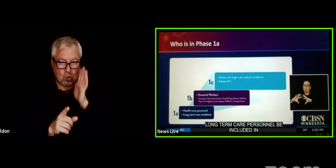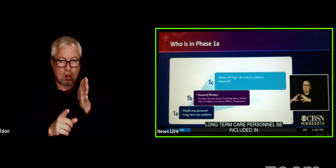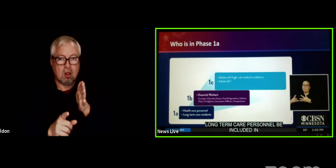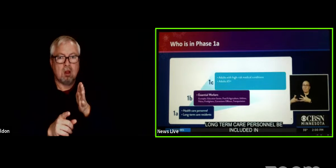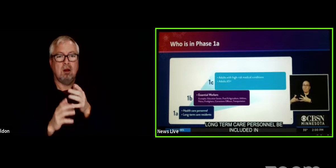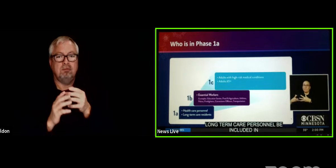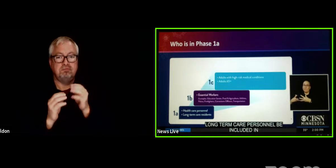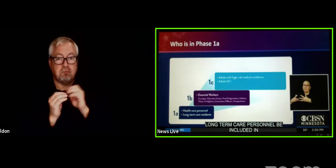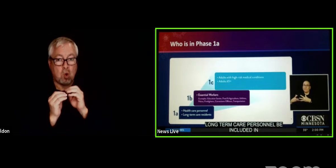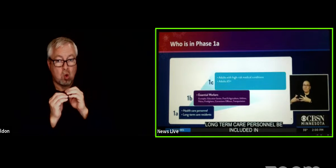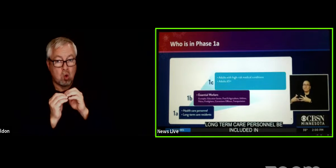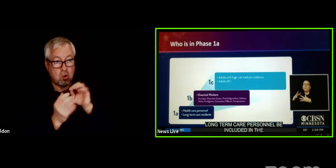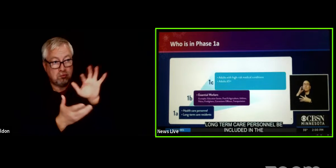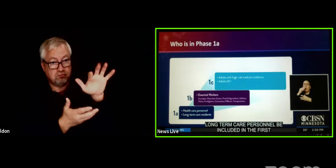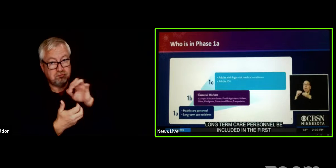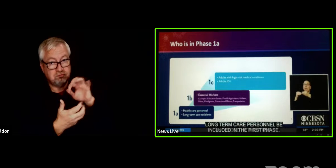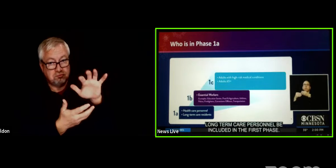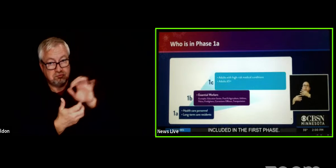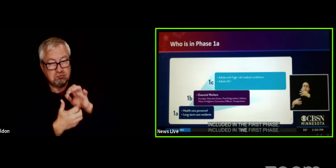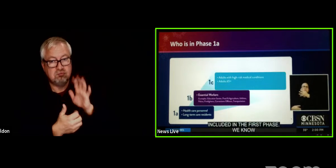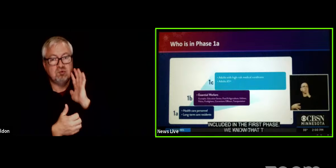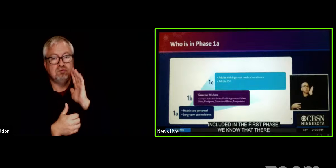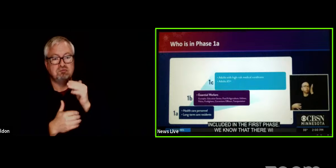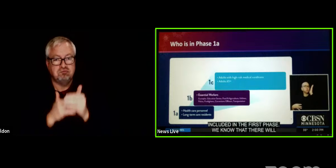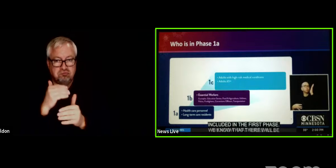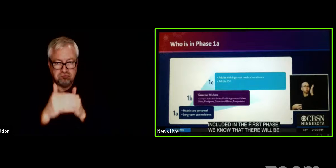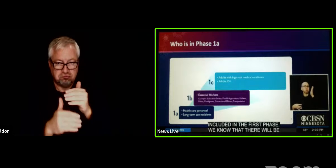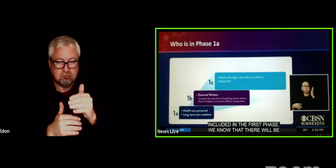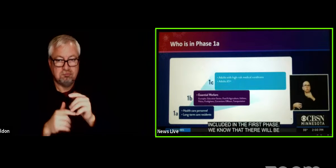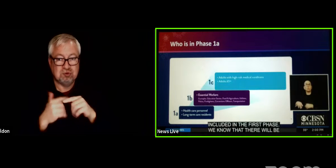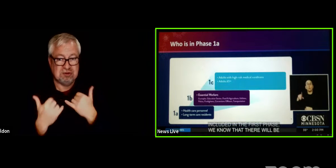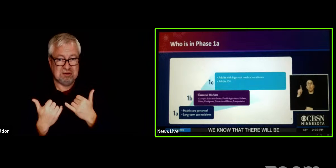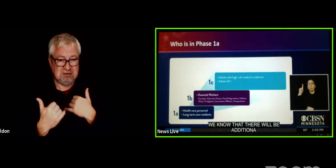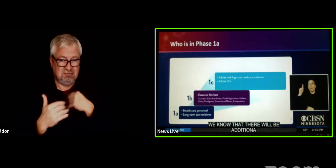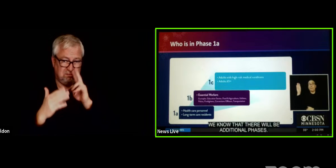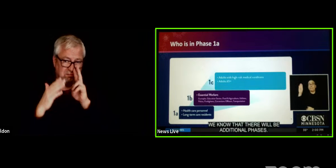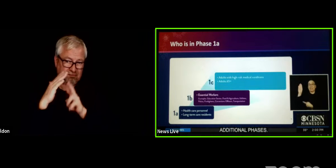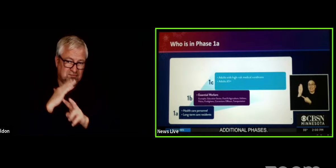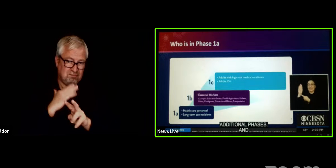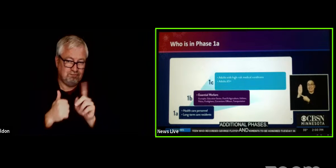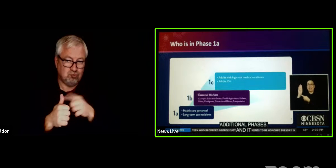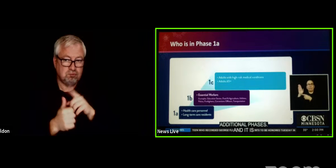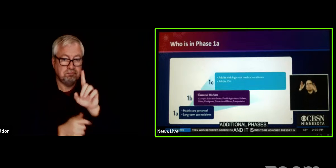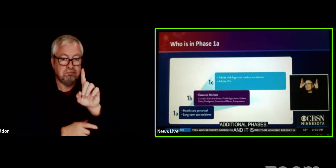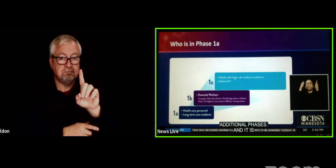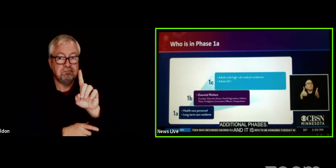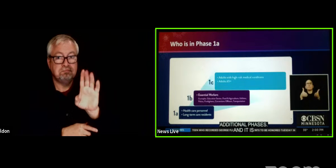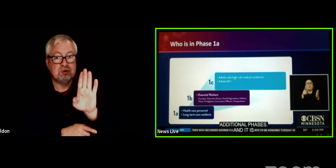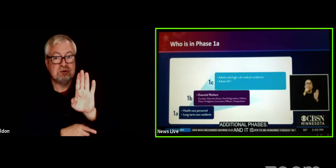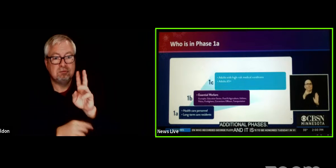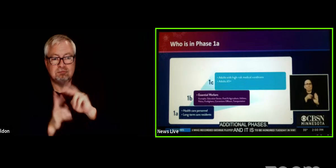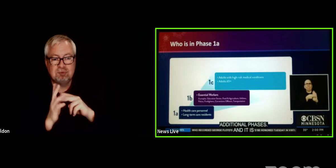PROJECTED THAT PHASE 1B WILL FOCUS ON ESSENTIAL WORKERS AND PHASE 1C WILL LOOK AT INDIVIDUALS